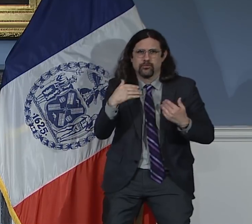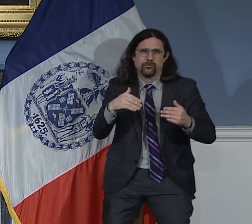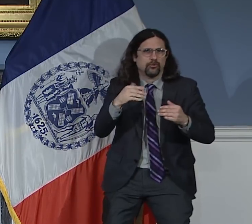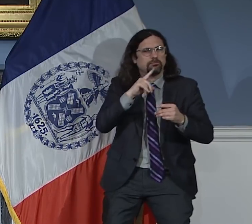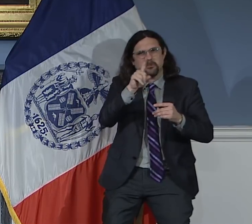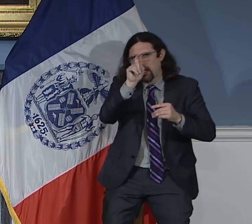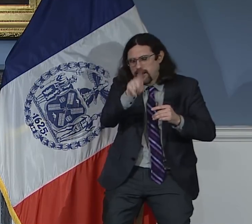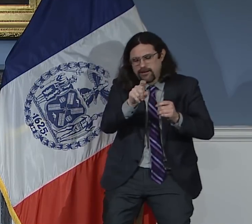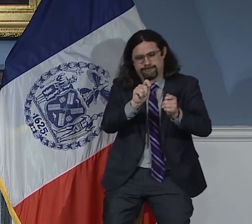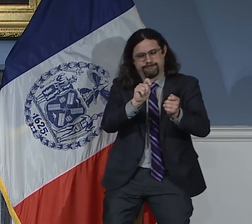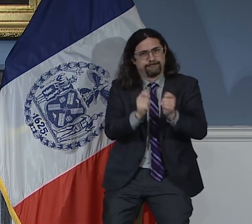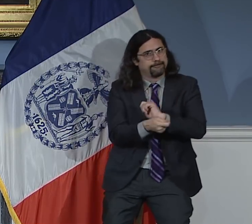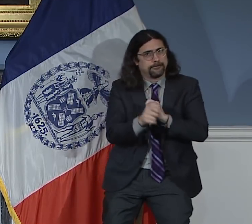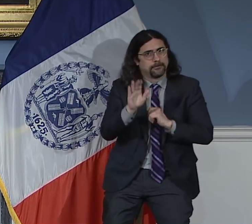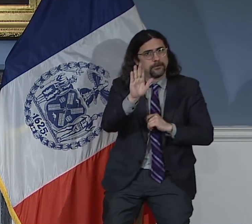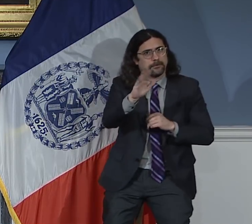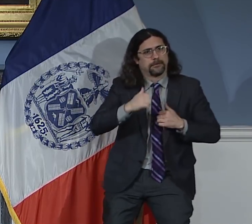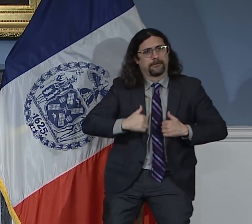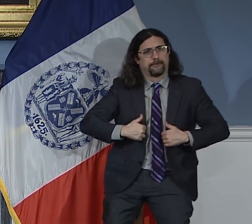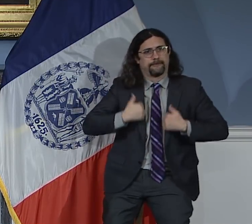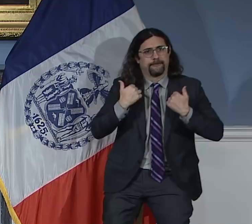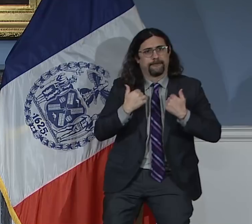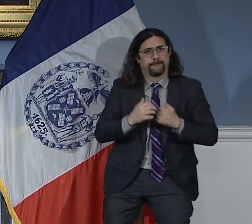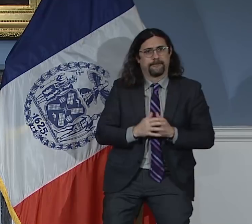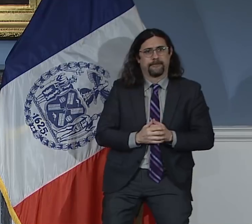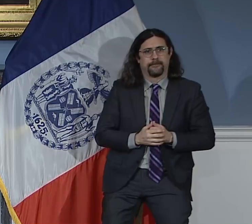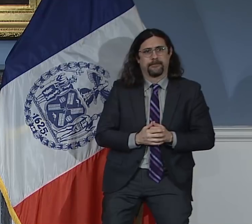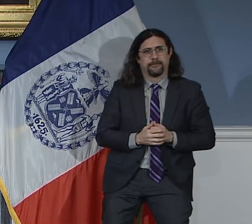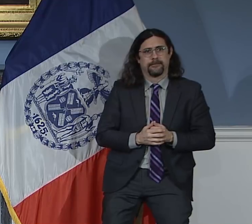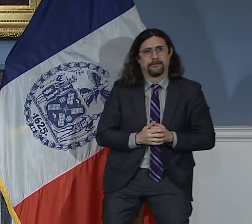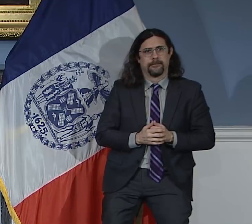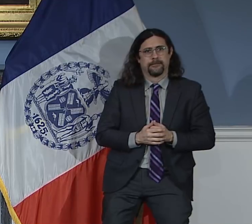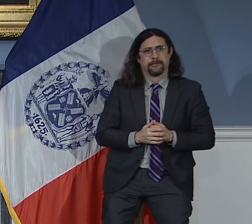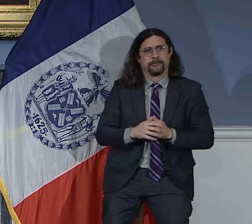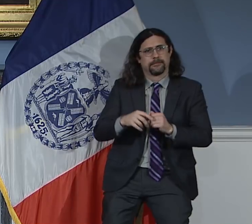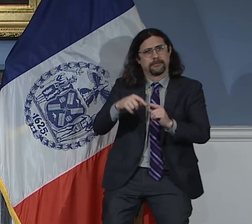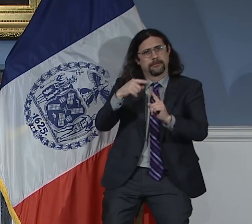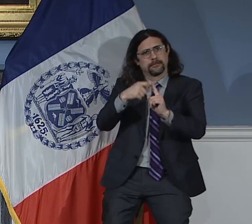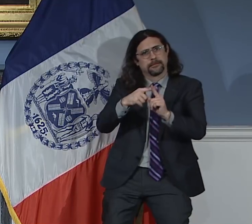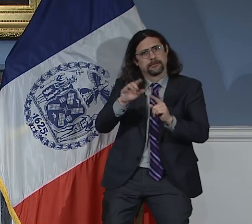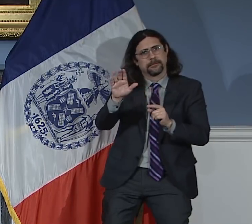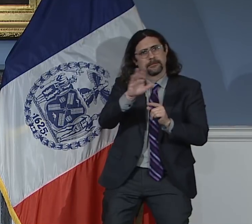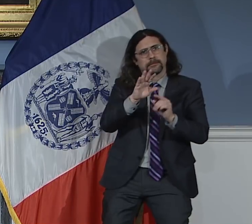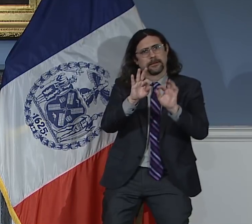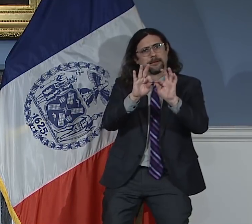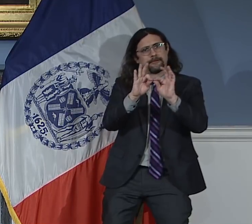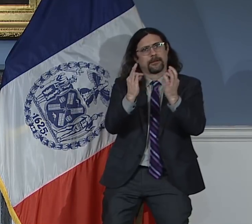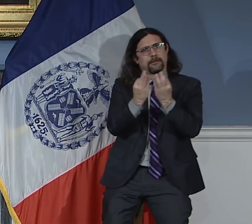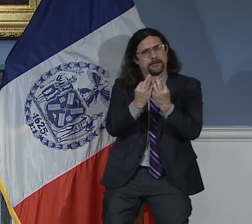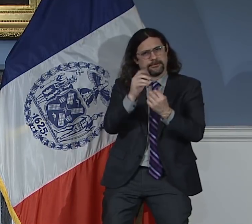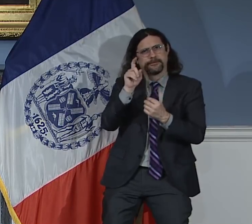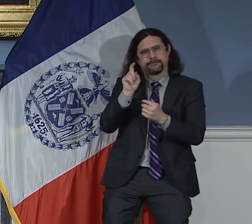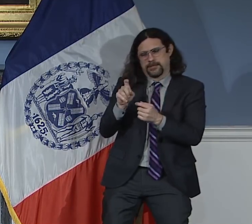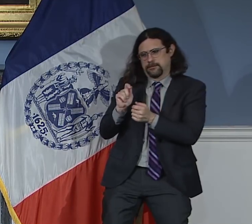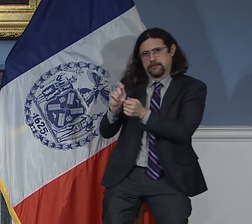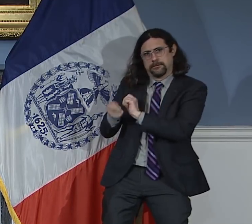FAMILIES TO DJAUT SAS WELL. YROU'EO GING TO HEAR FROM DR.